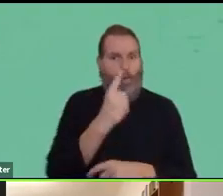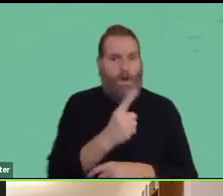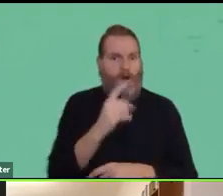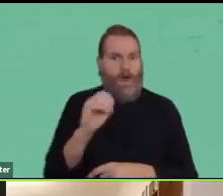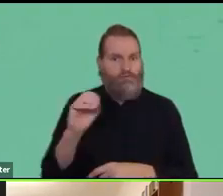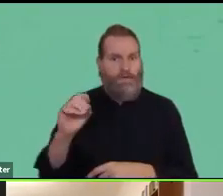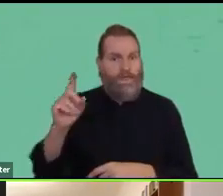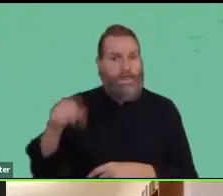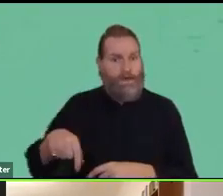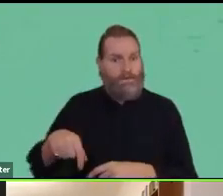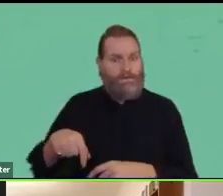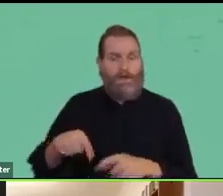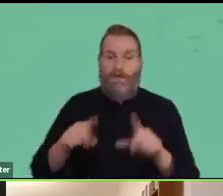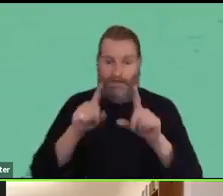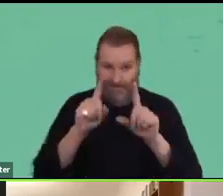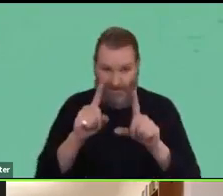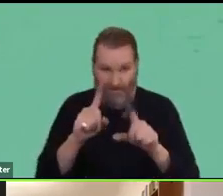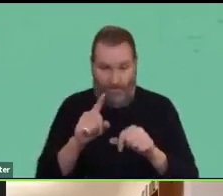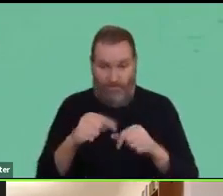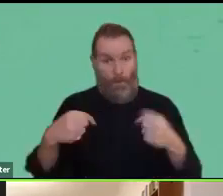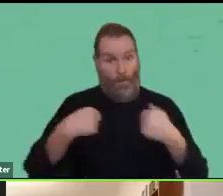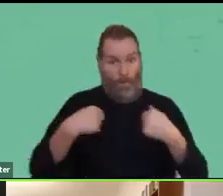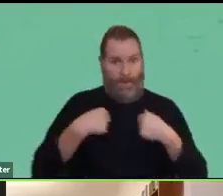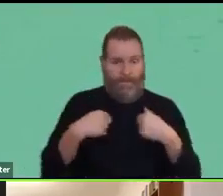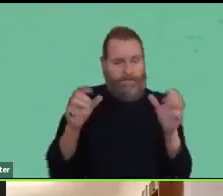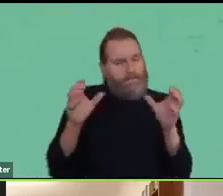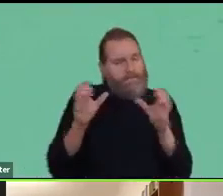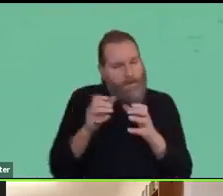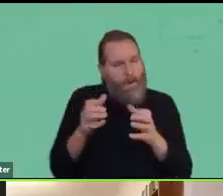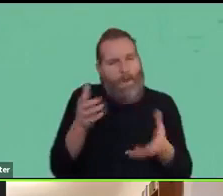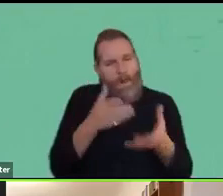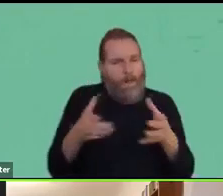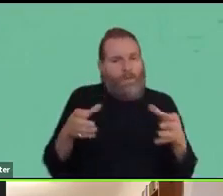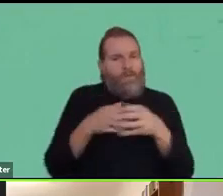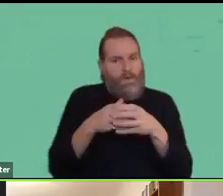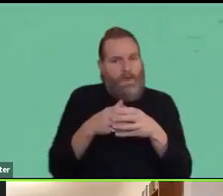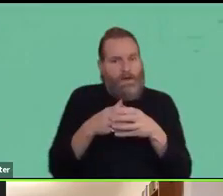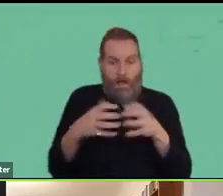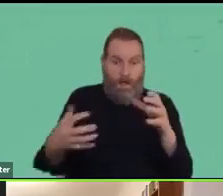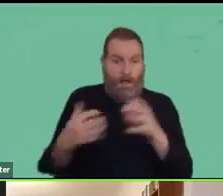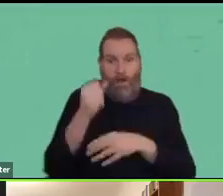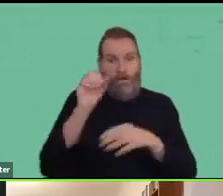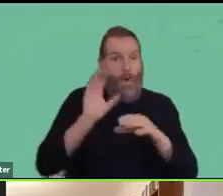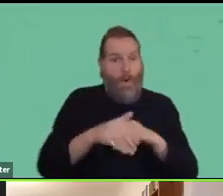over 100,000 signatures was a great effort and like you I want to thank everybody who signed